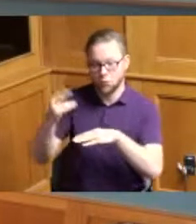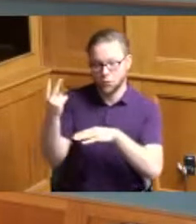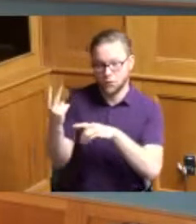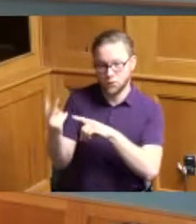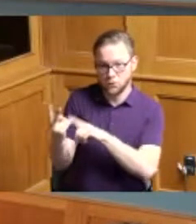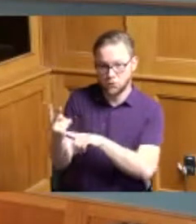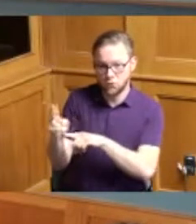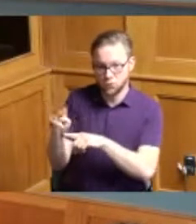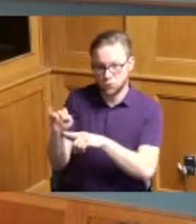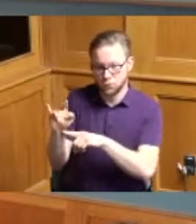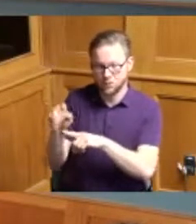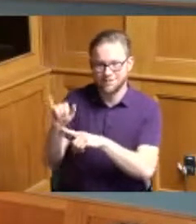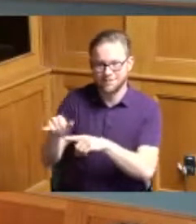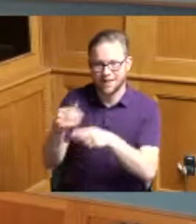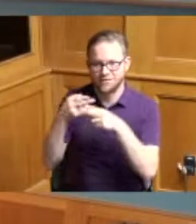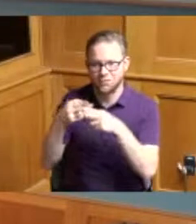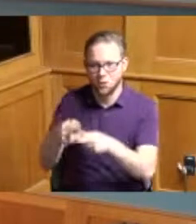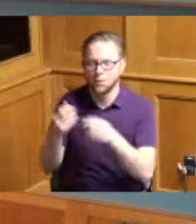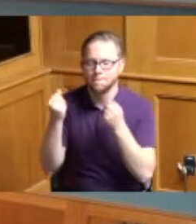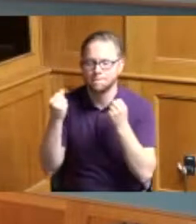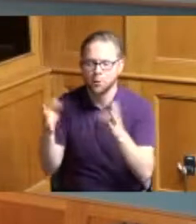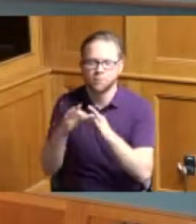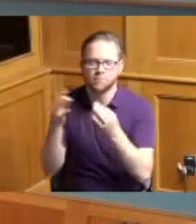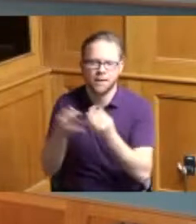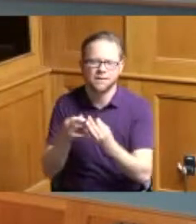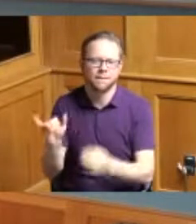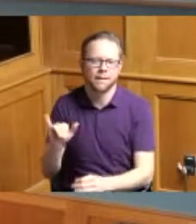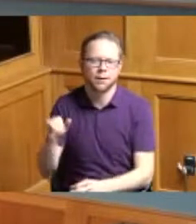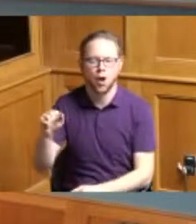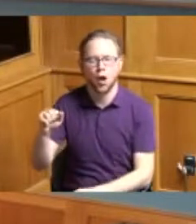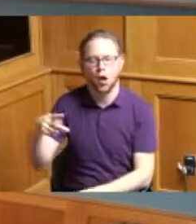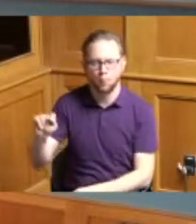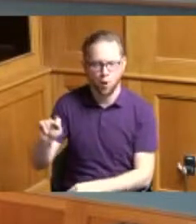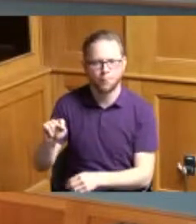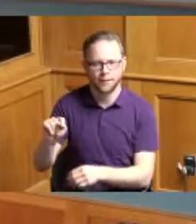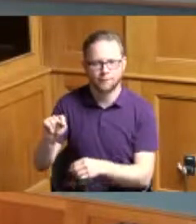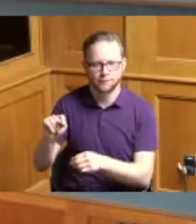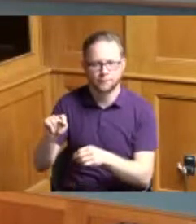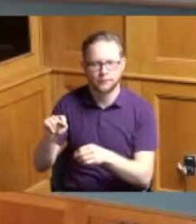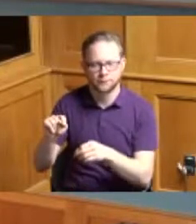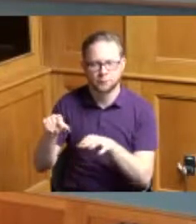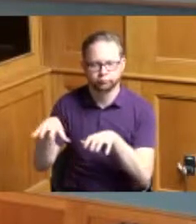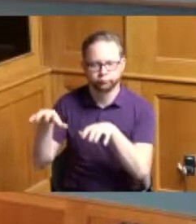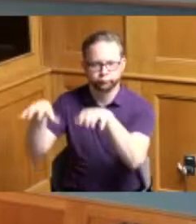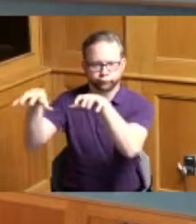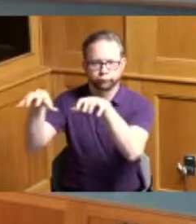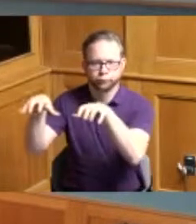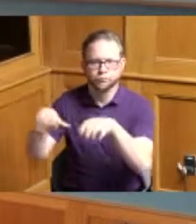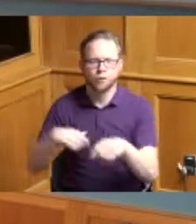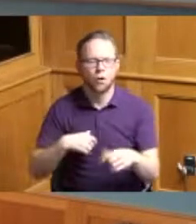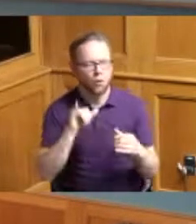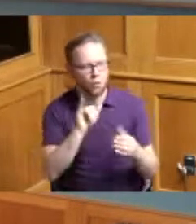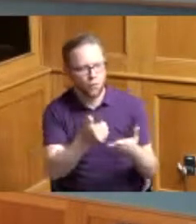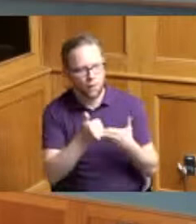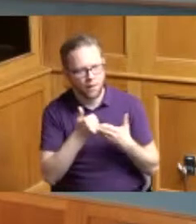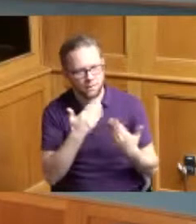multi-family apartment category okay that that helps okay thank you that's all I had I know it's